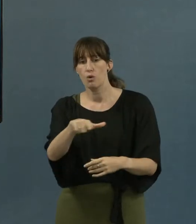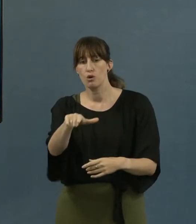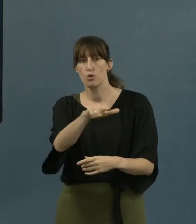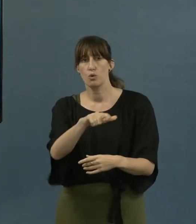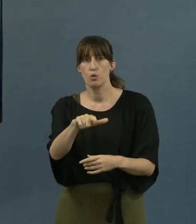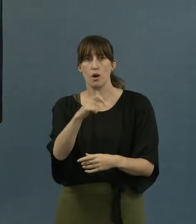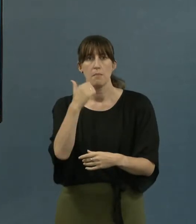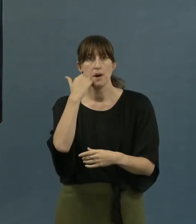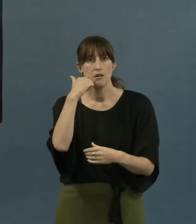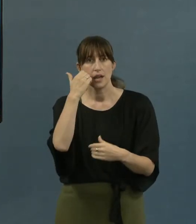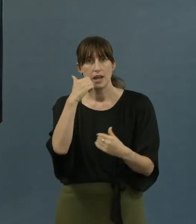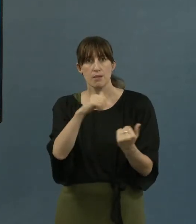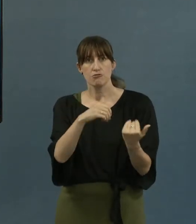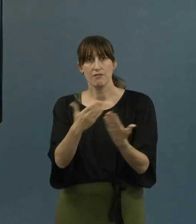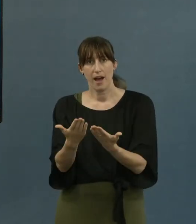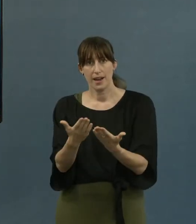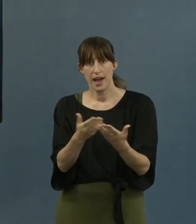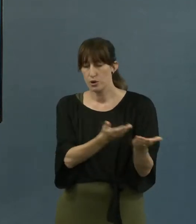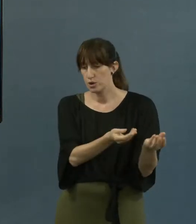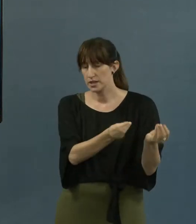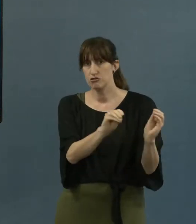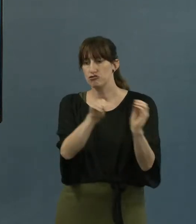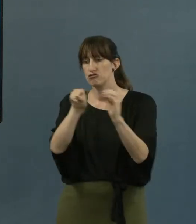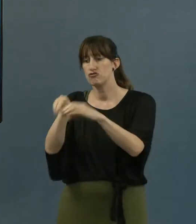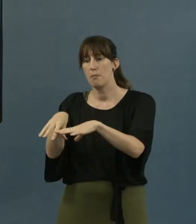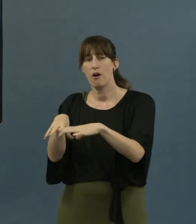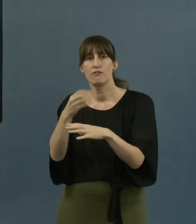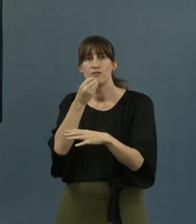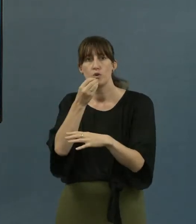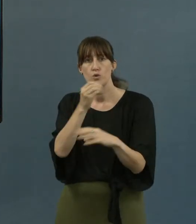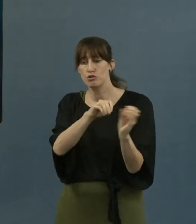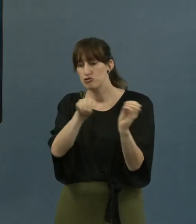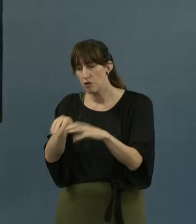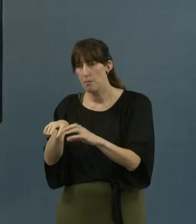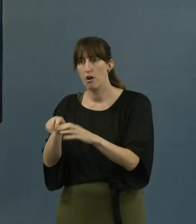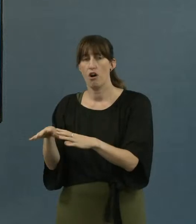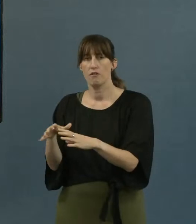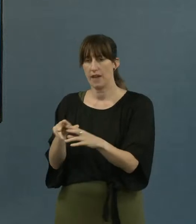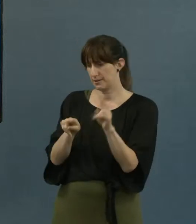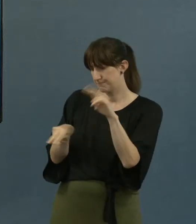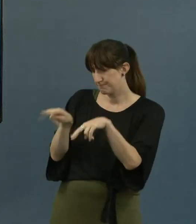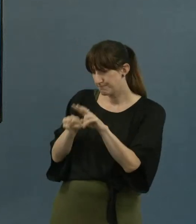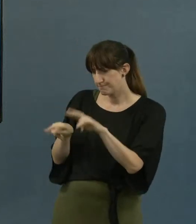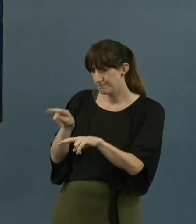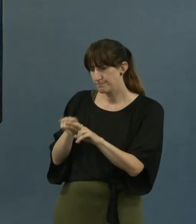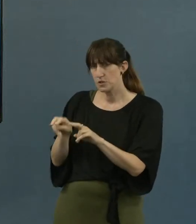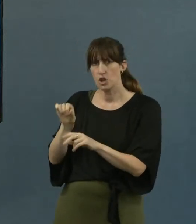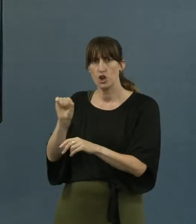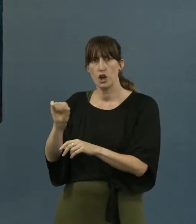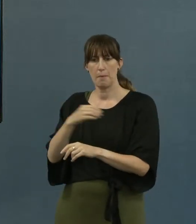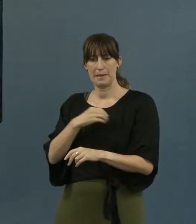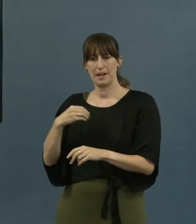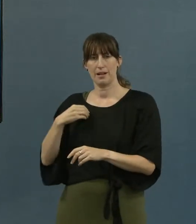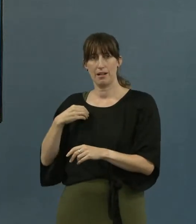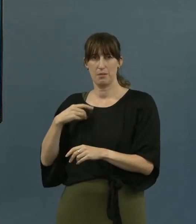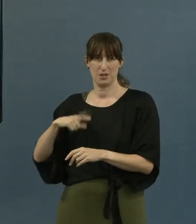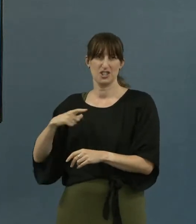a local provider who was able to deliver kai and also assess